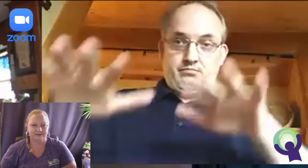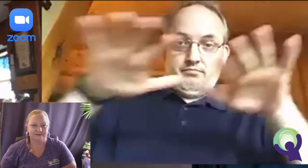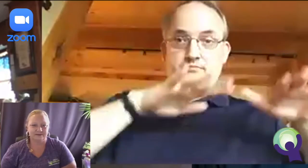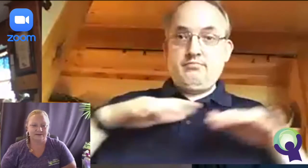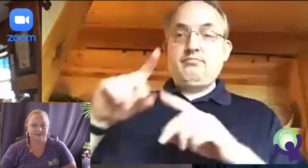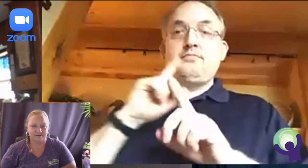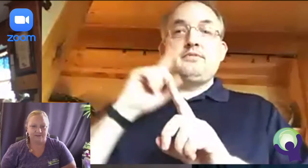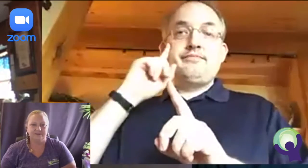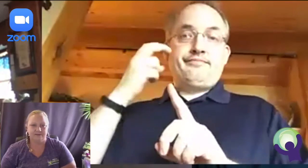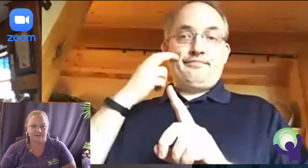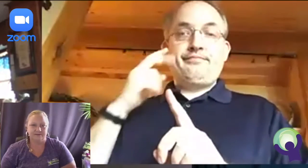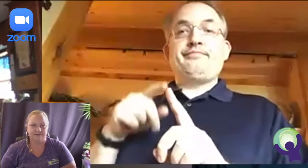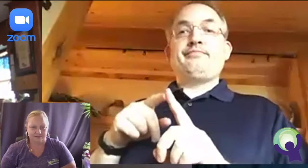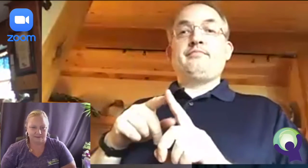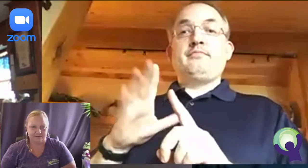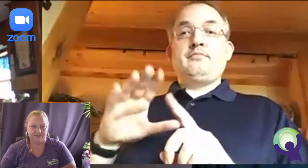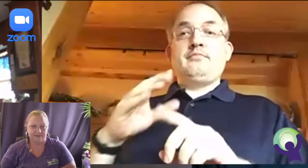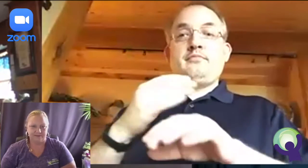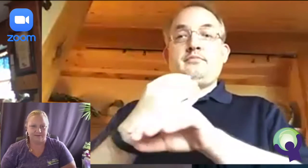So in working with Deafblind